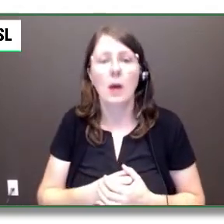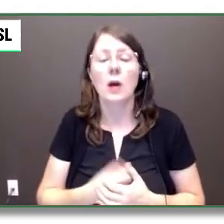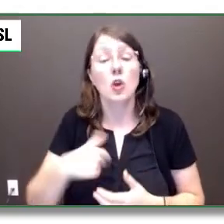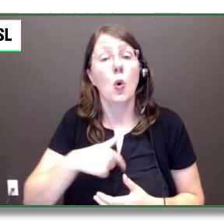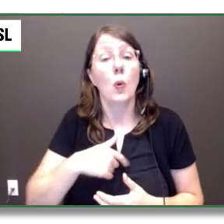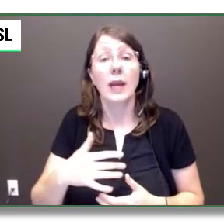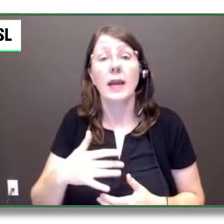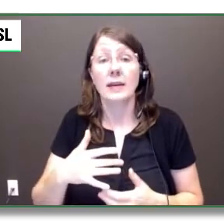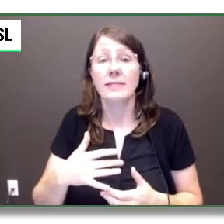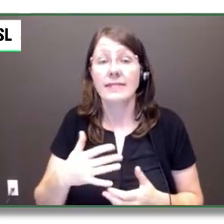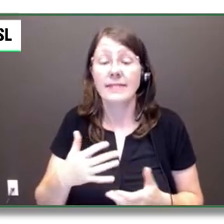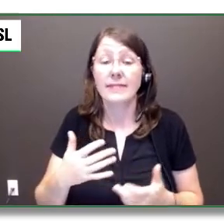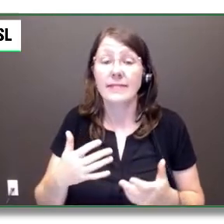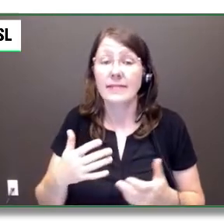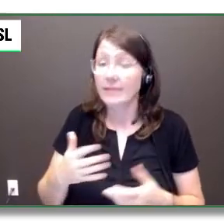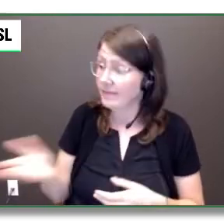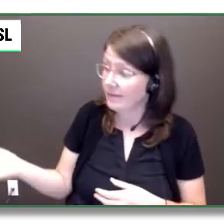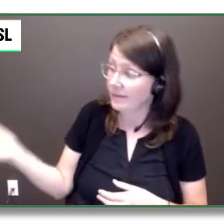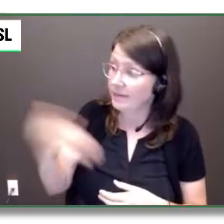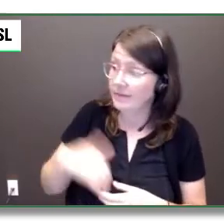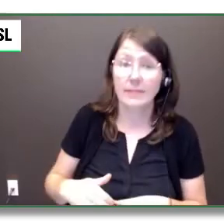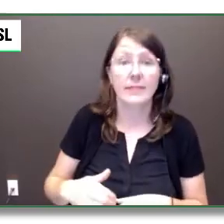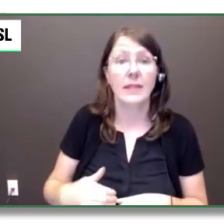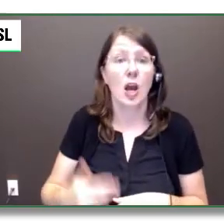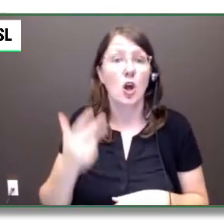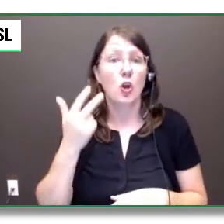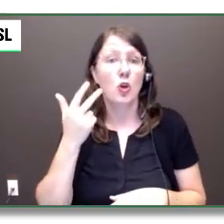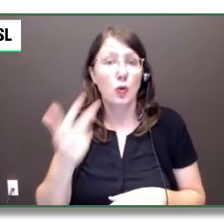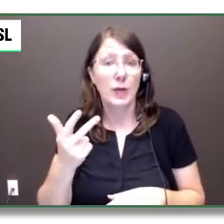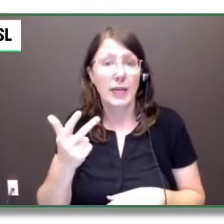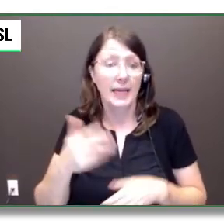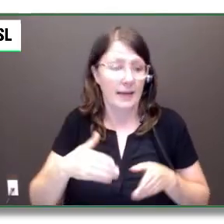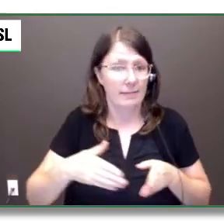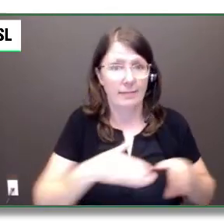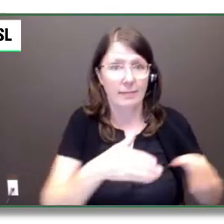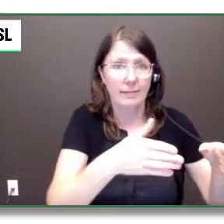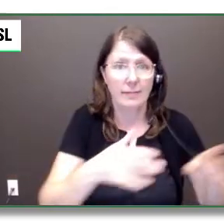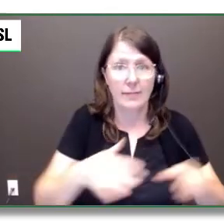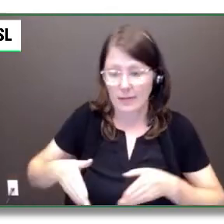each route we ask them to point to the start of the road and um the the